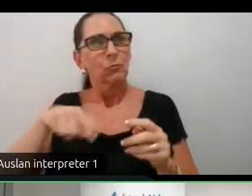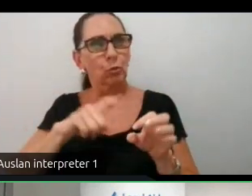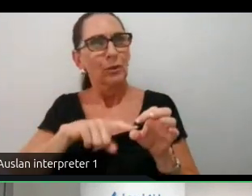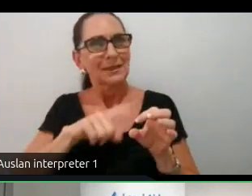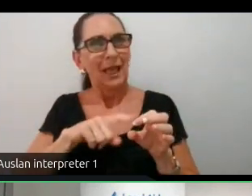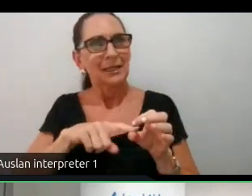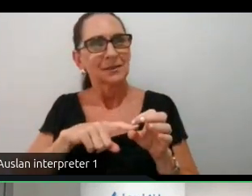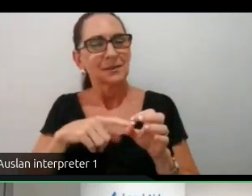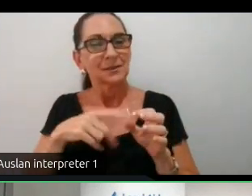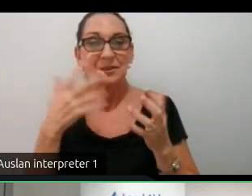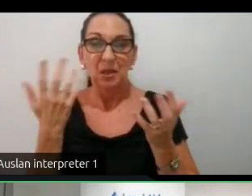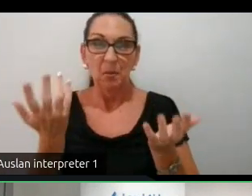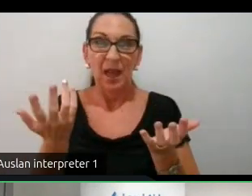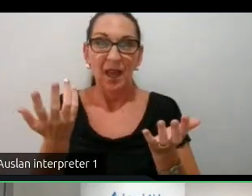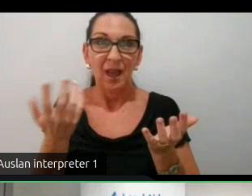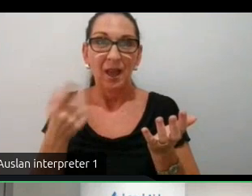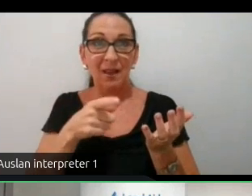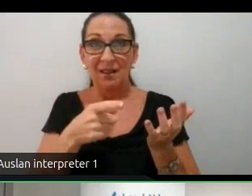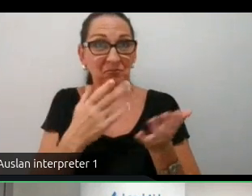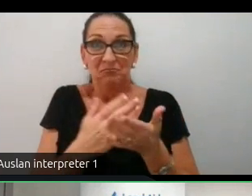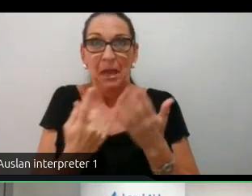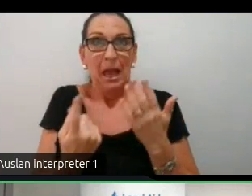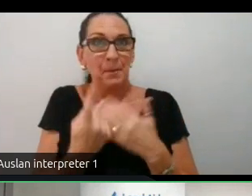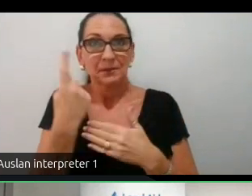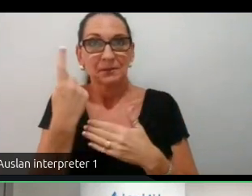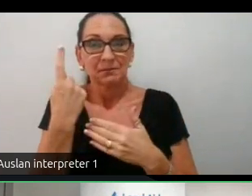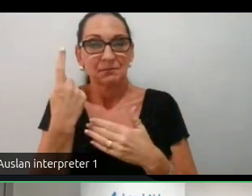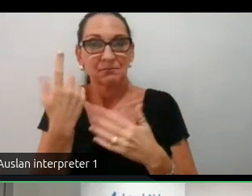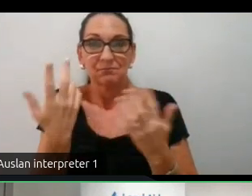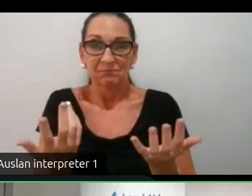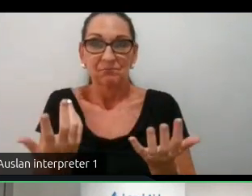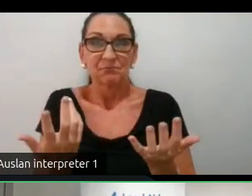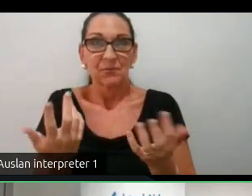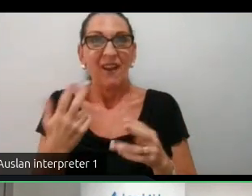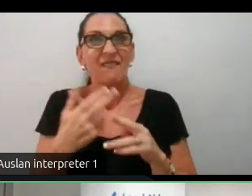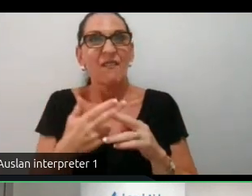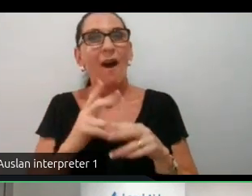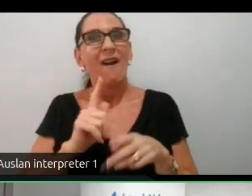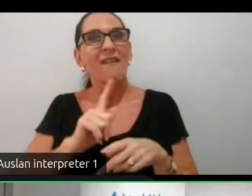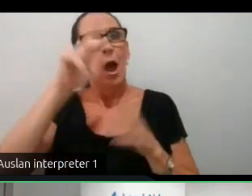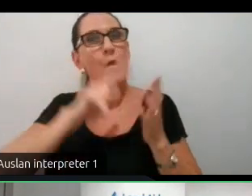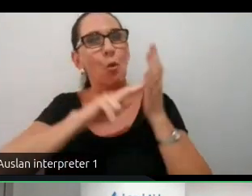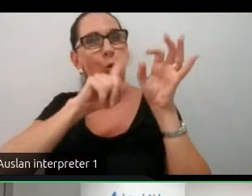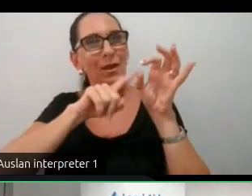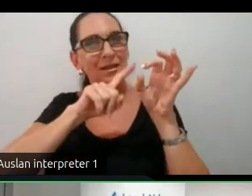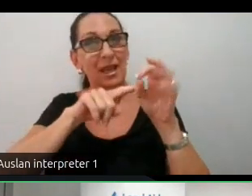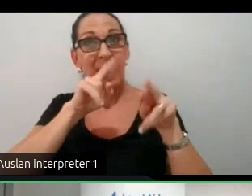up in Queensland. But this is um something this is this has happened in far north Queensland.